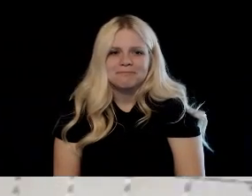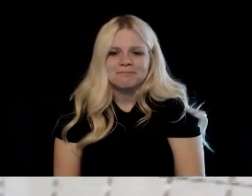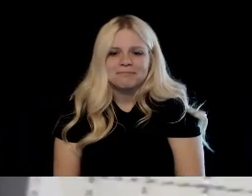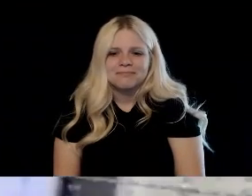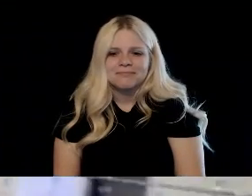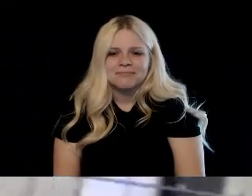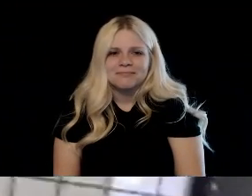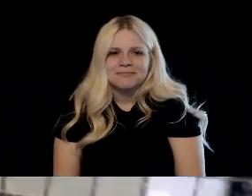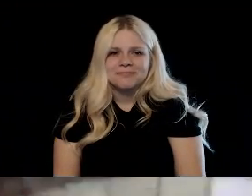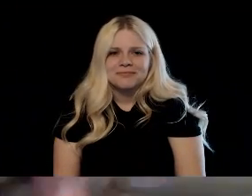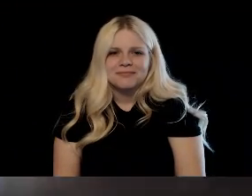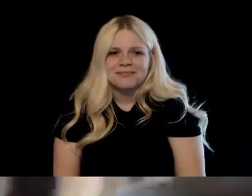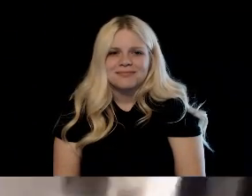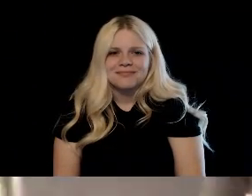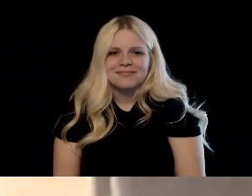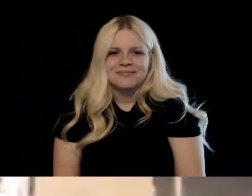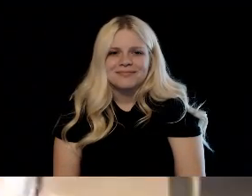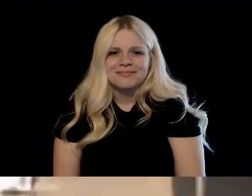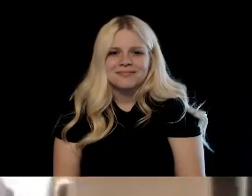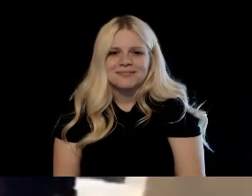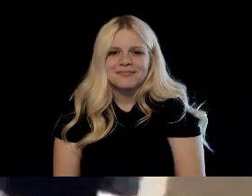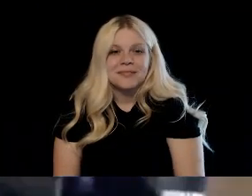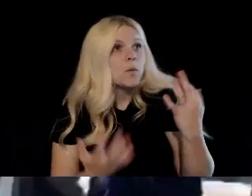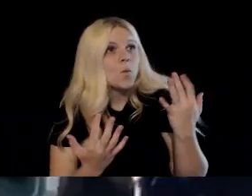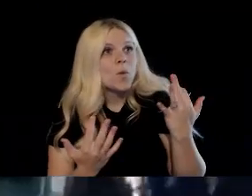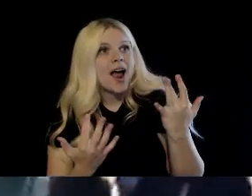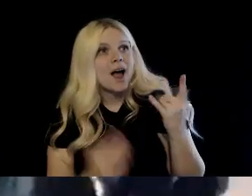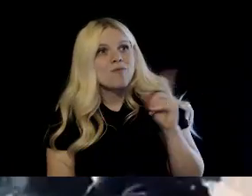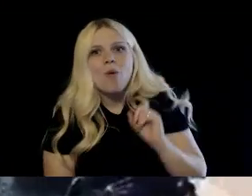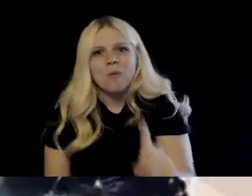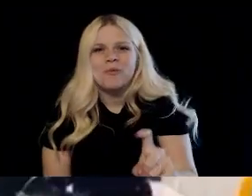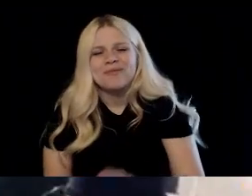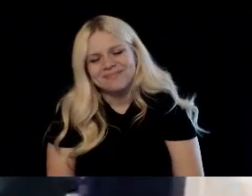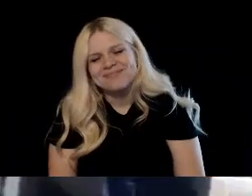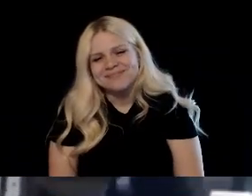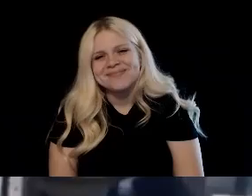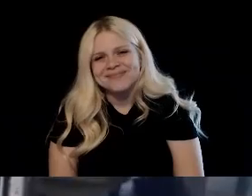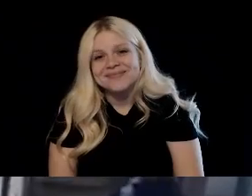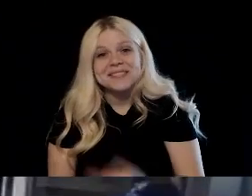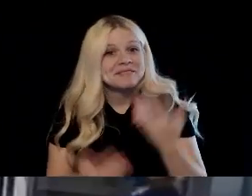There we go, you guys!